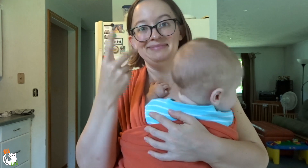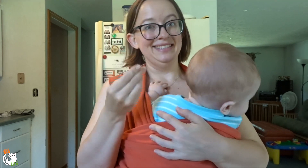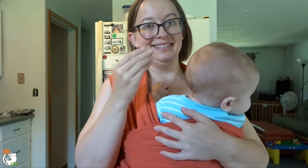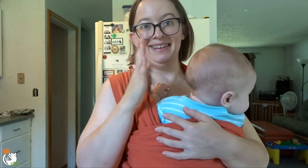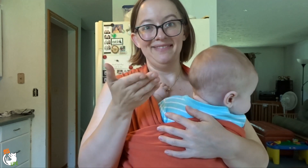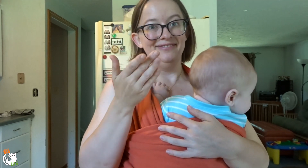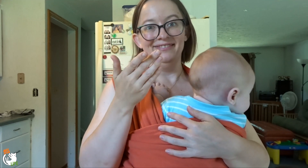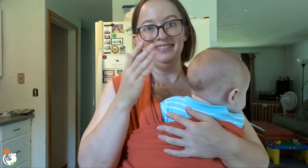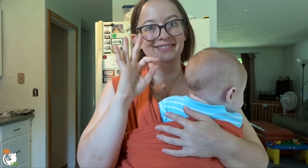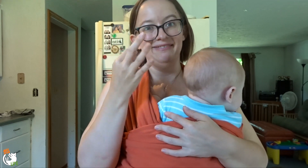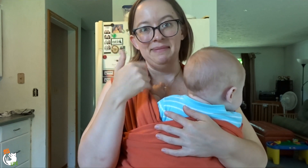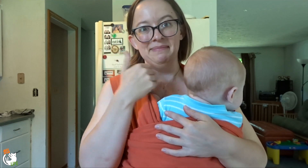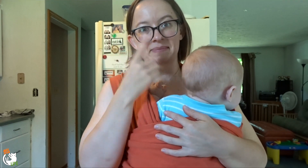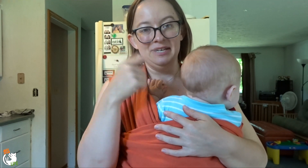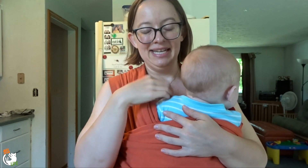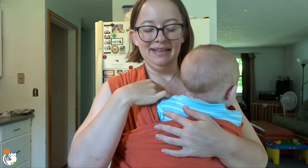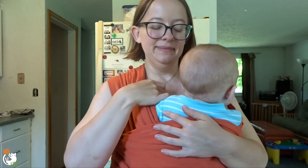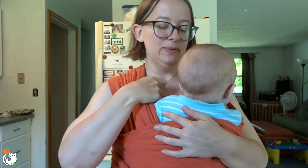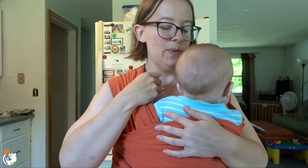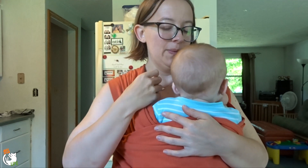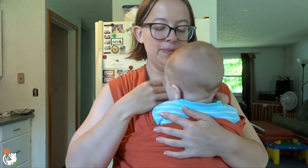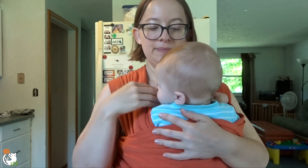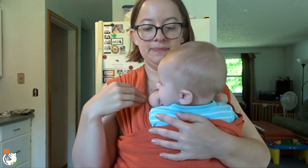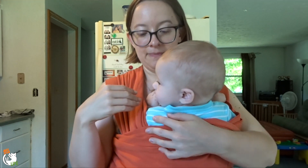and pretty much passed out after they left.